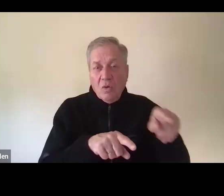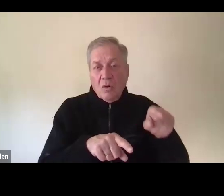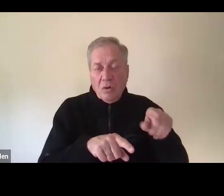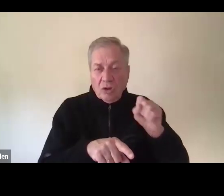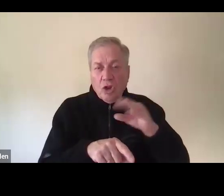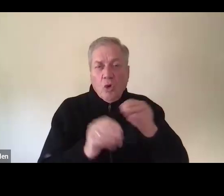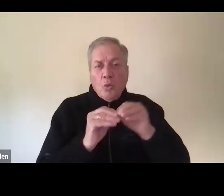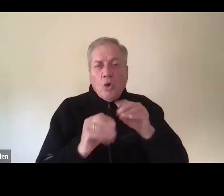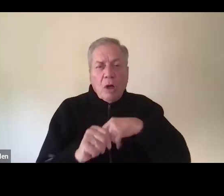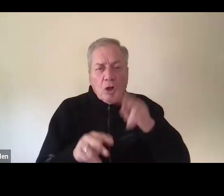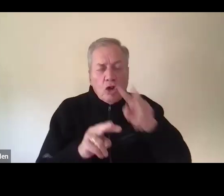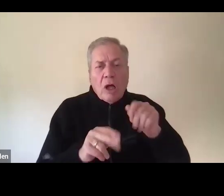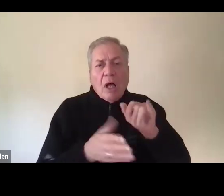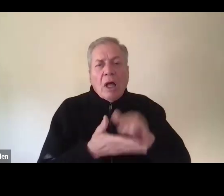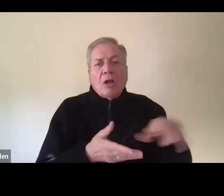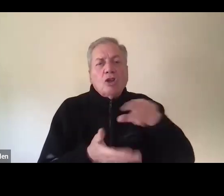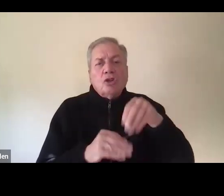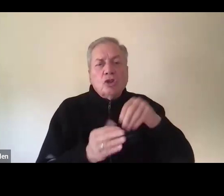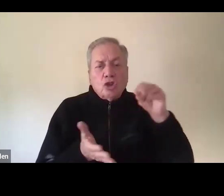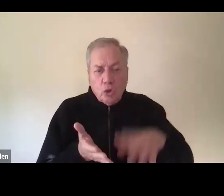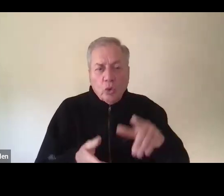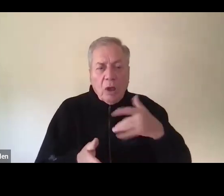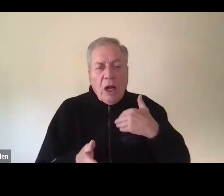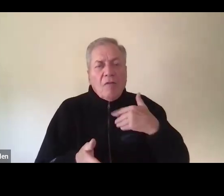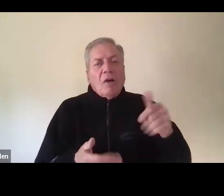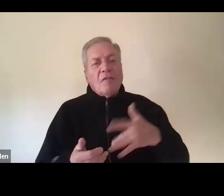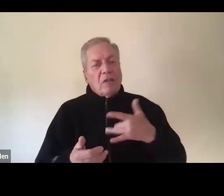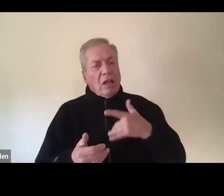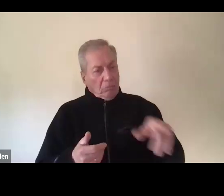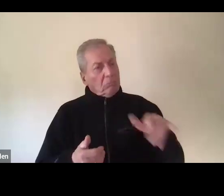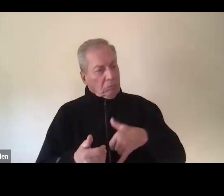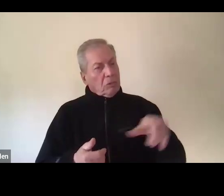focused on STEM students sense of belonging and that information can be found